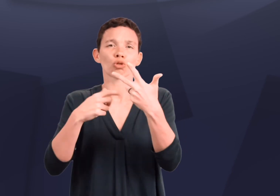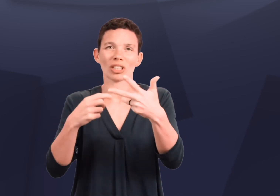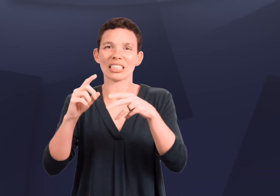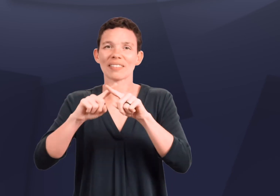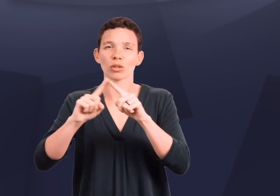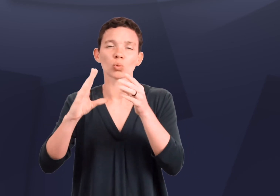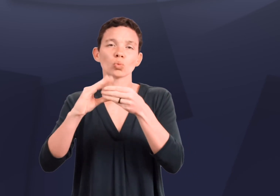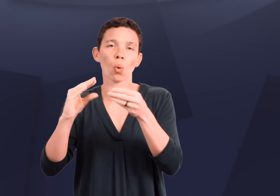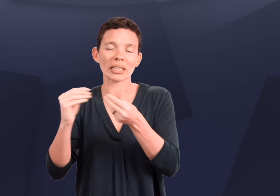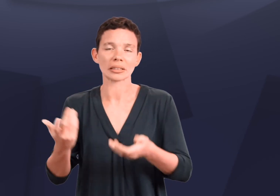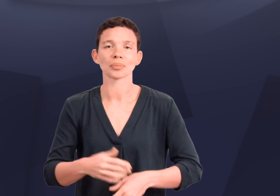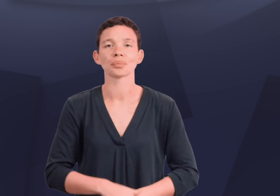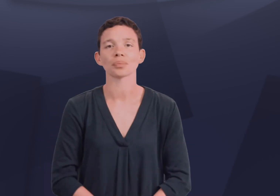Next, I'll have three stories.